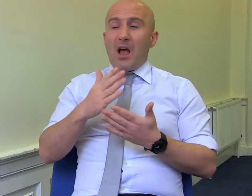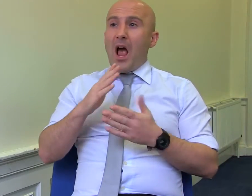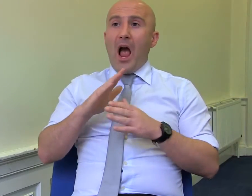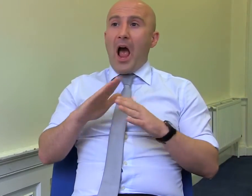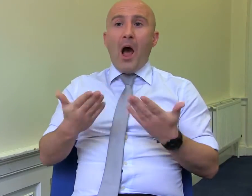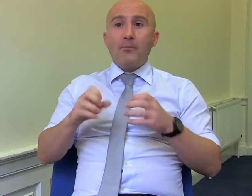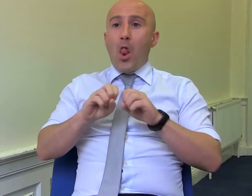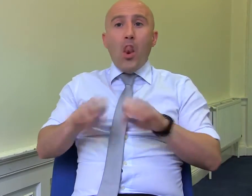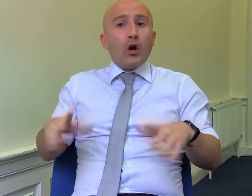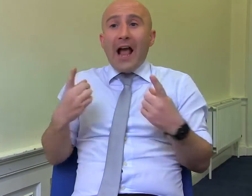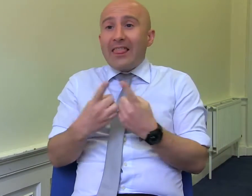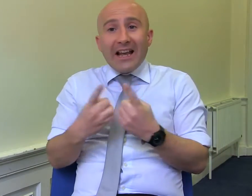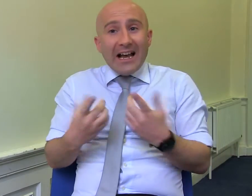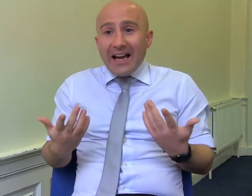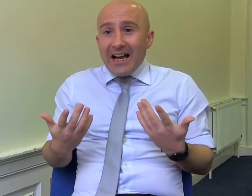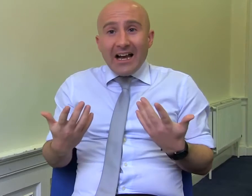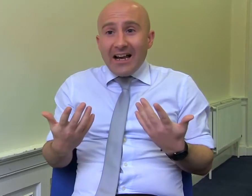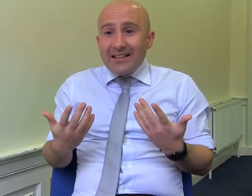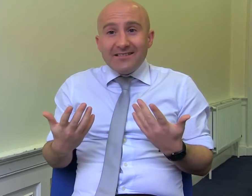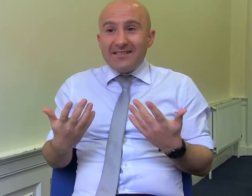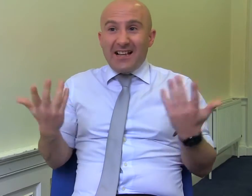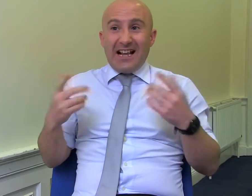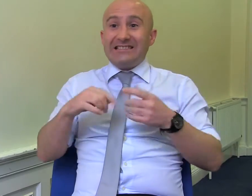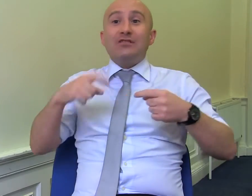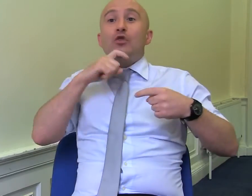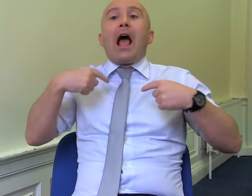I haven’t lost anything; it just is who I am,